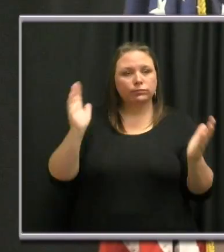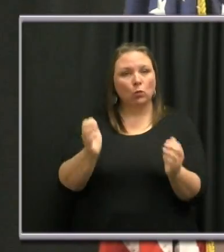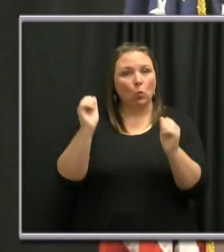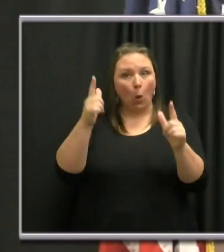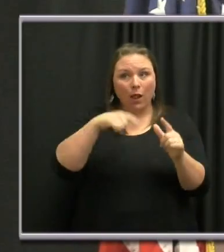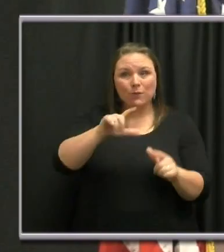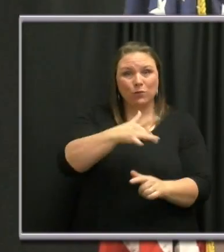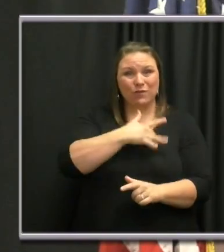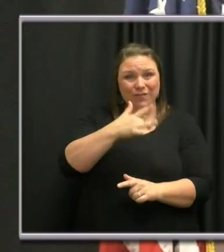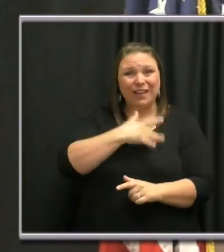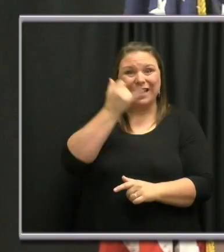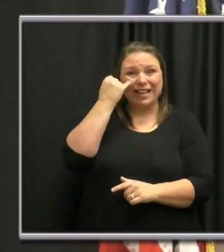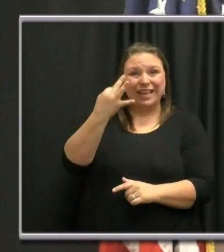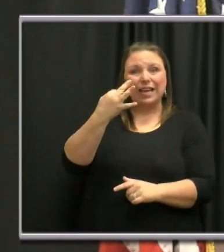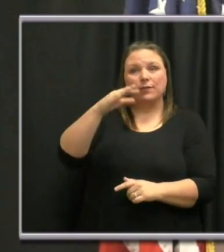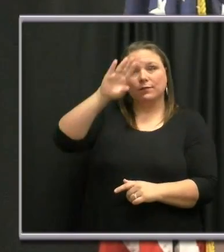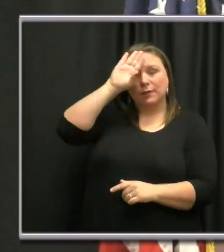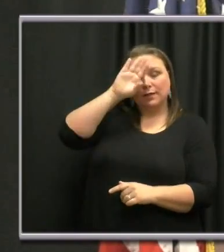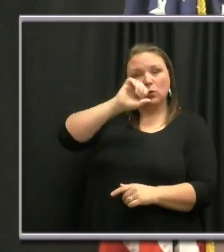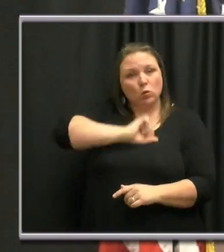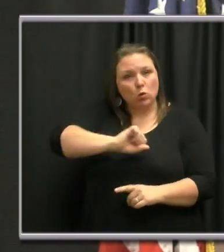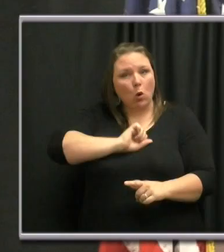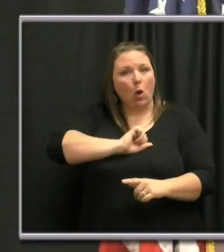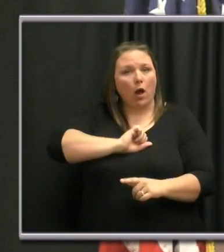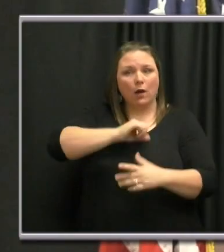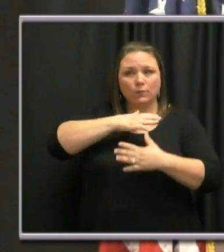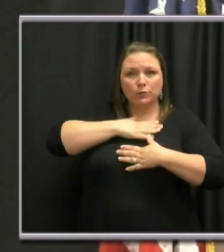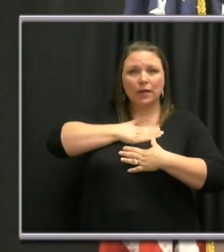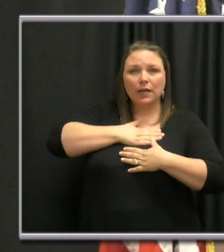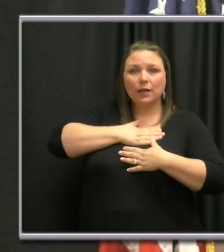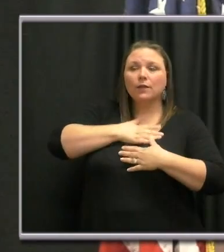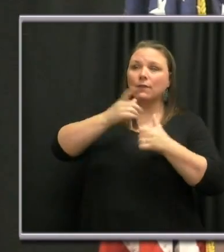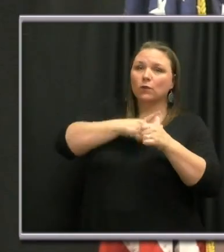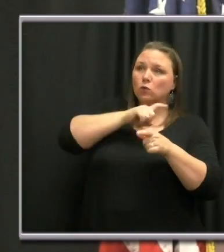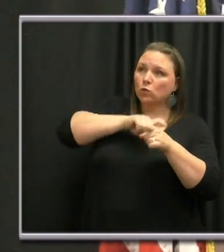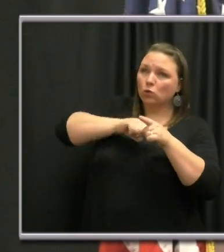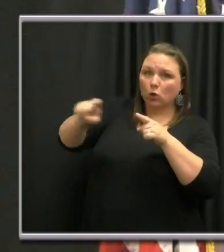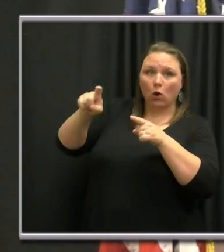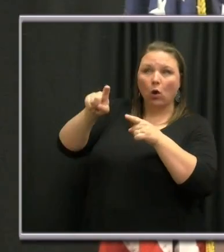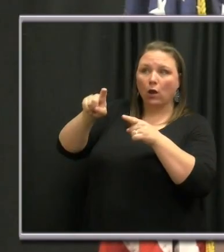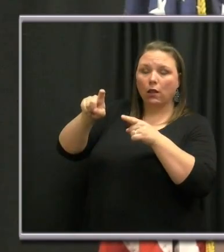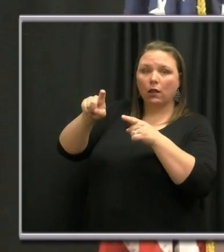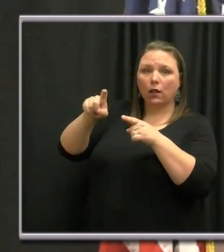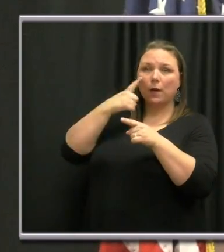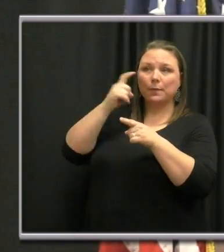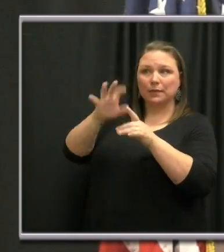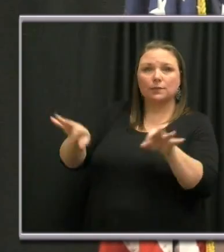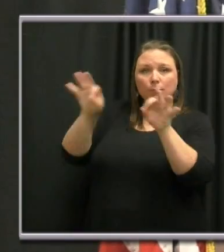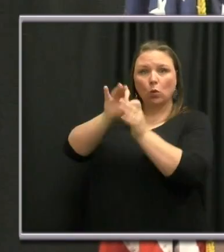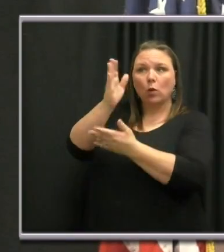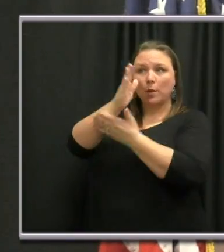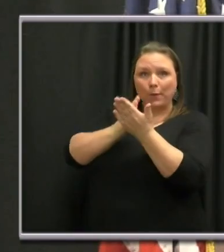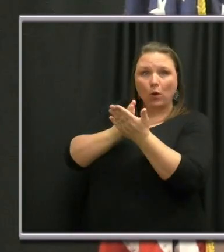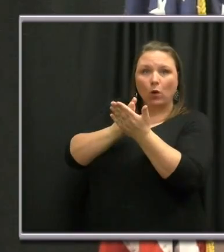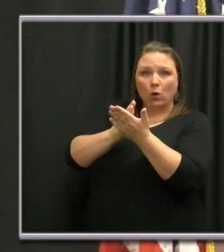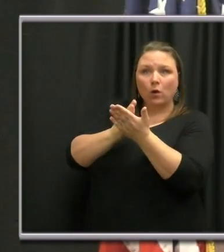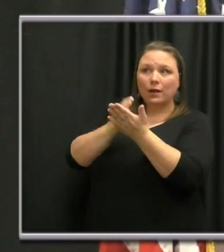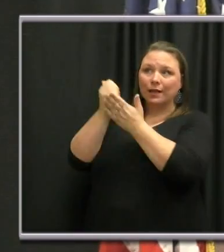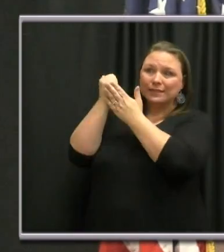THINK THAT'S JUST SUPER WE ENCOURAGE ANYONE THAT MAY HAVE FEEL IF YOU HAVE SYMPTOMS TOO- JEFF CALL A HOTLINE FOR